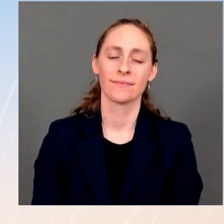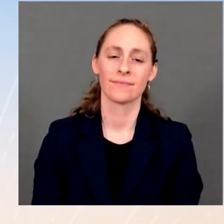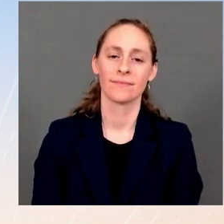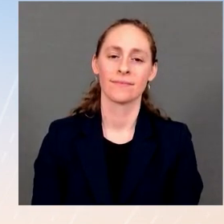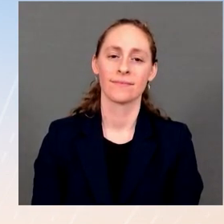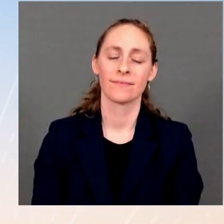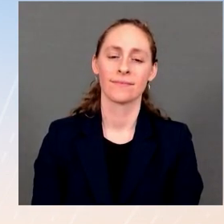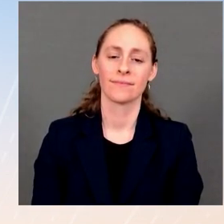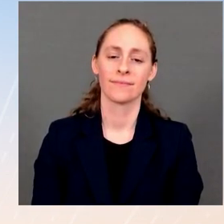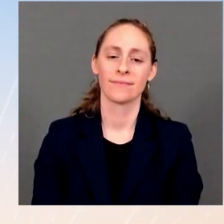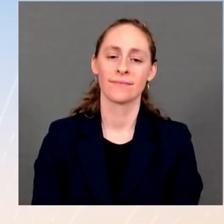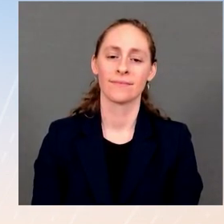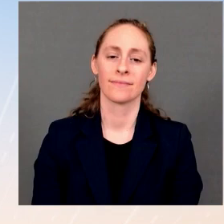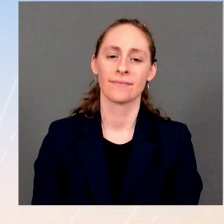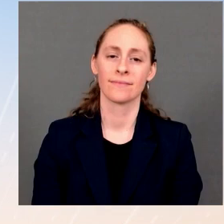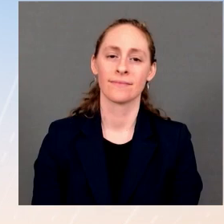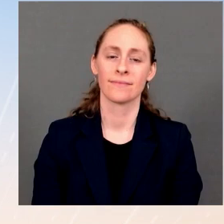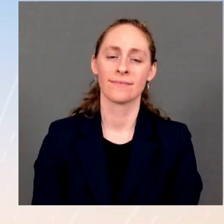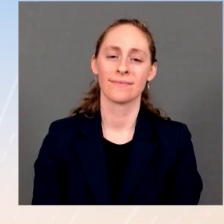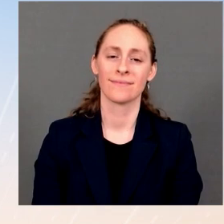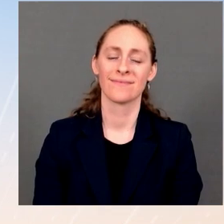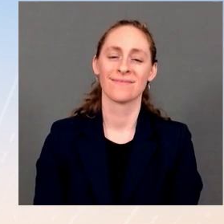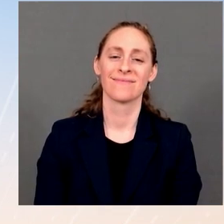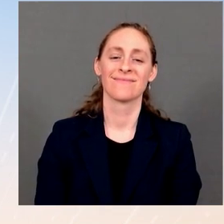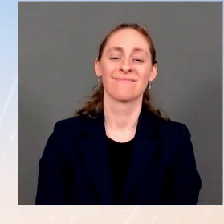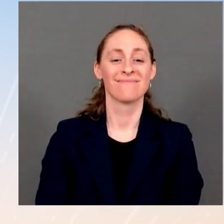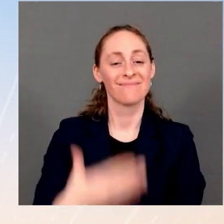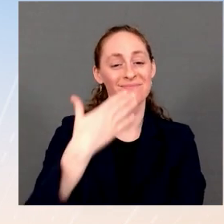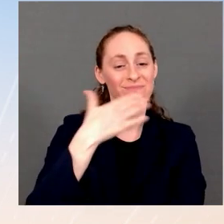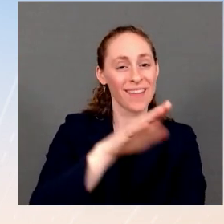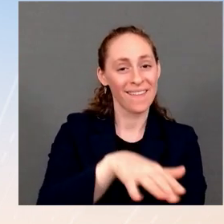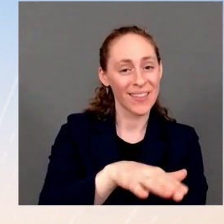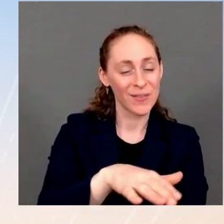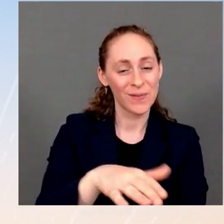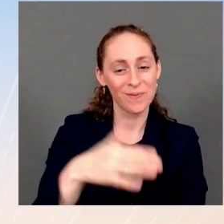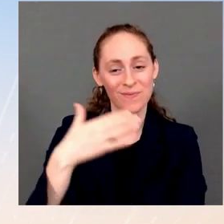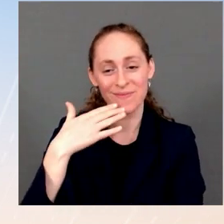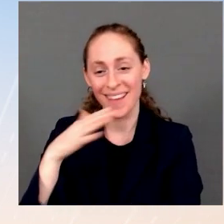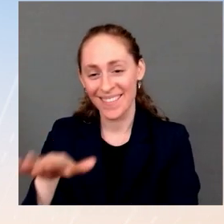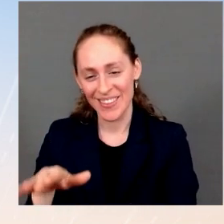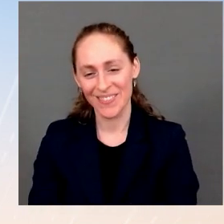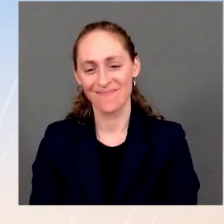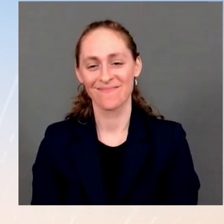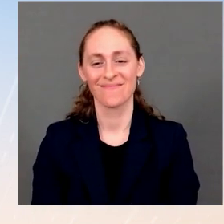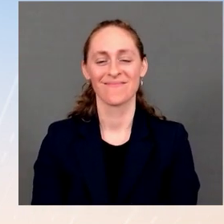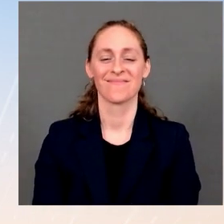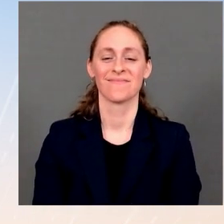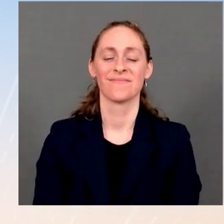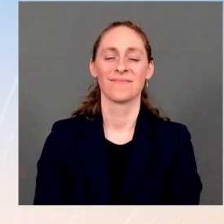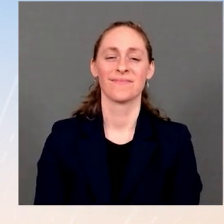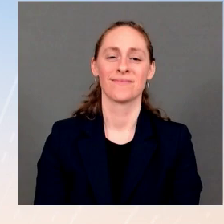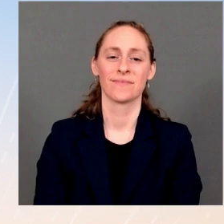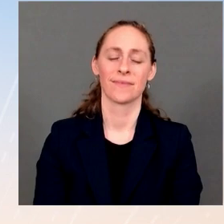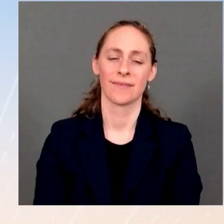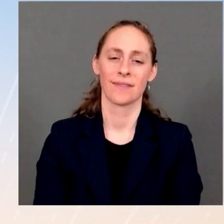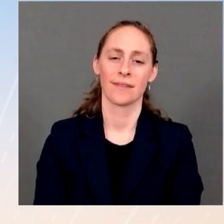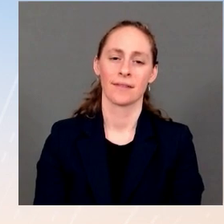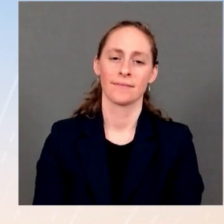Good afternoon, everybody. The Press: Good afternoon. Ms. Jean-Pierre: Okay. So, joining us today is Deputy National Climate